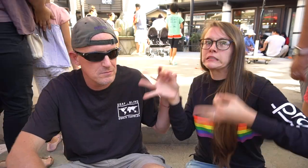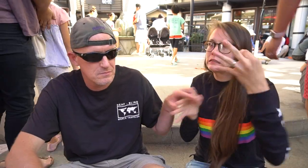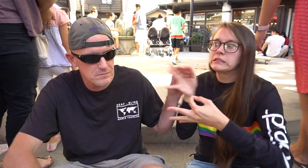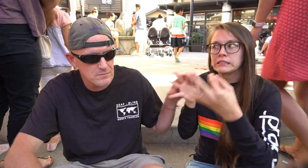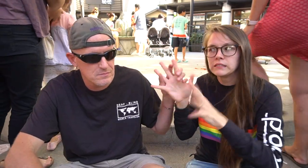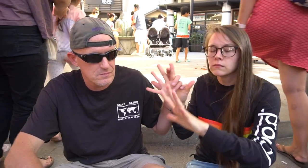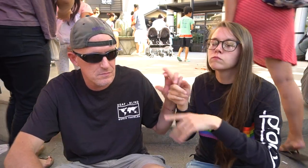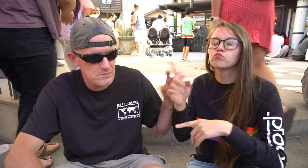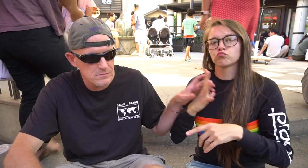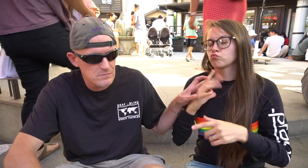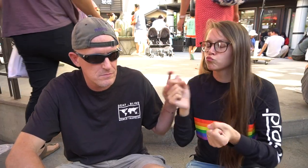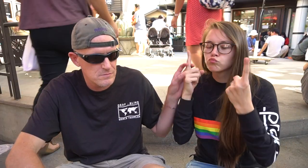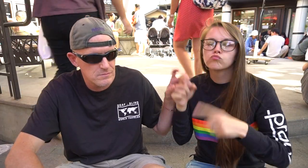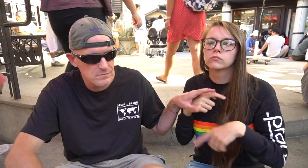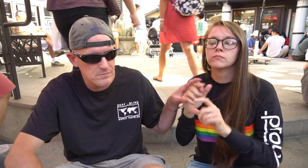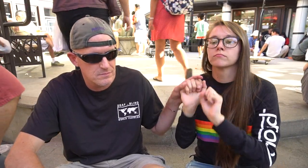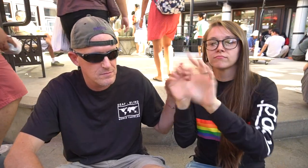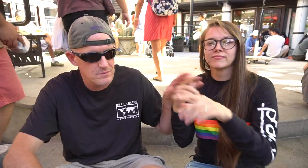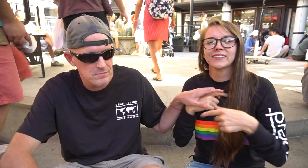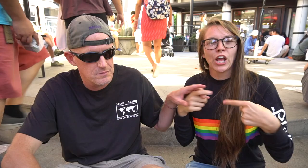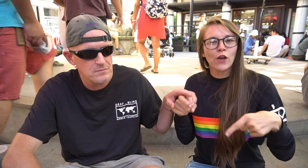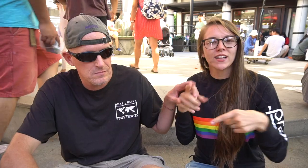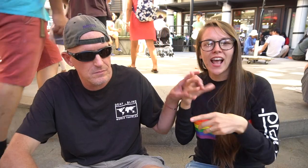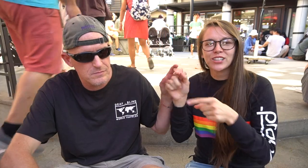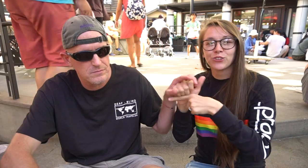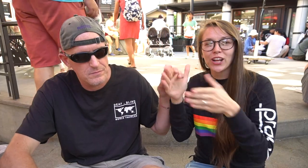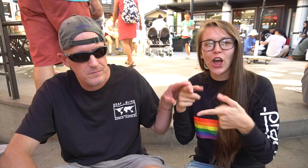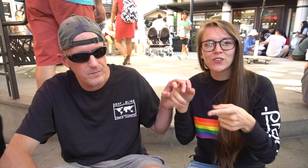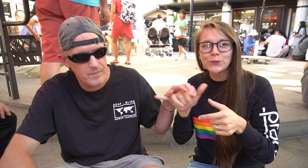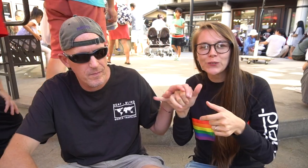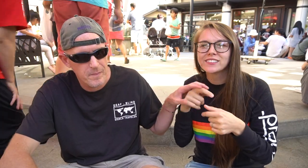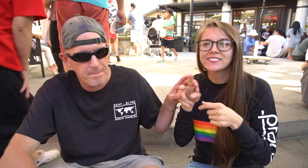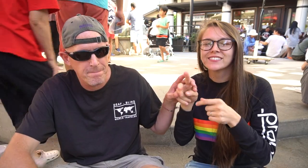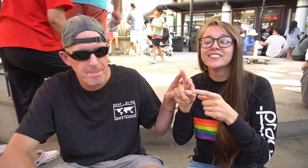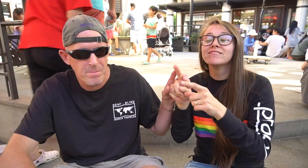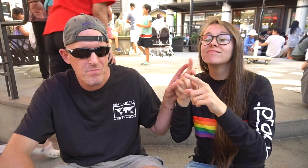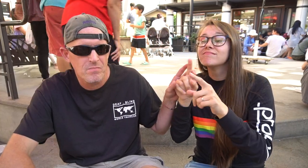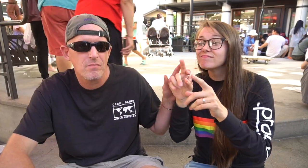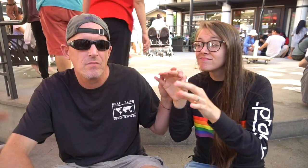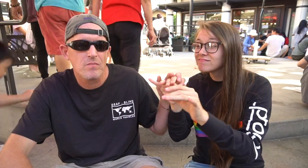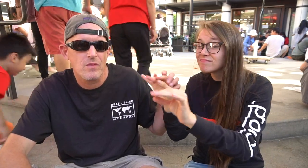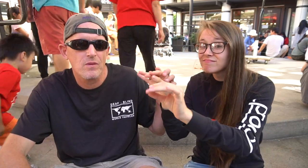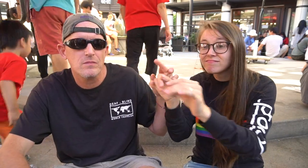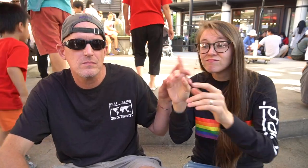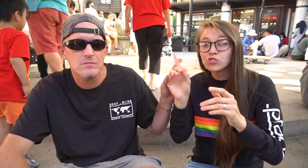So, I explained everything to him and he understood everything once Kevin went to see the dolphins, I was really nervous and the trainer was really nervous too Then Kevin was spending his time with the dolphins